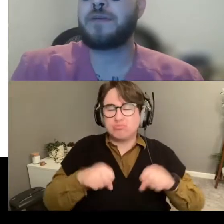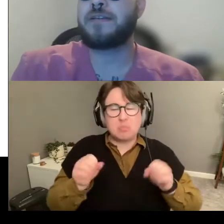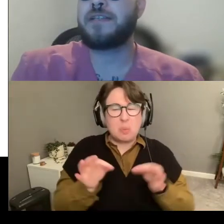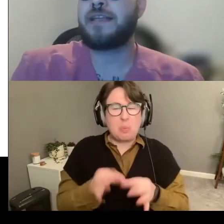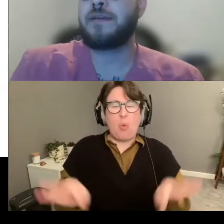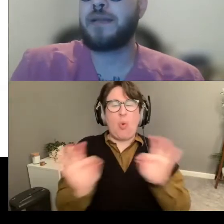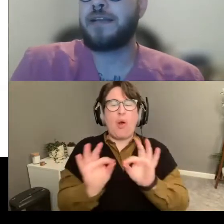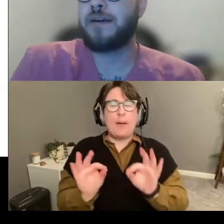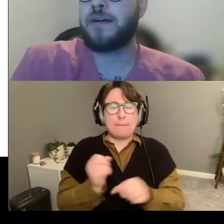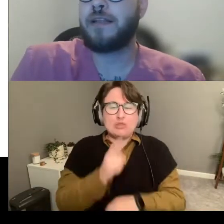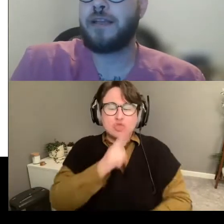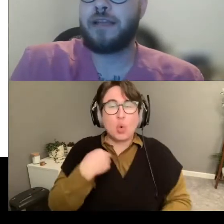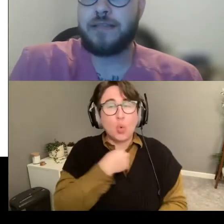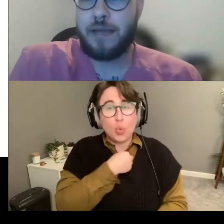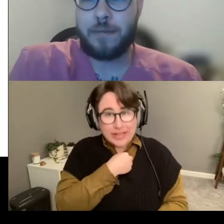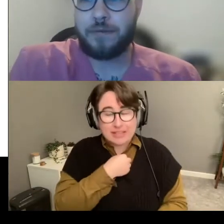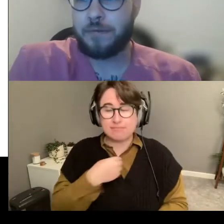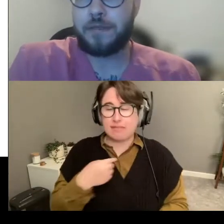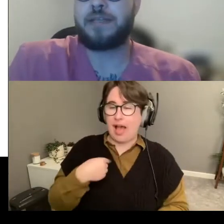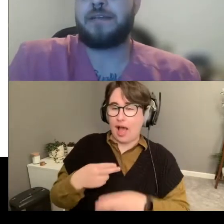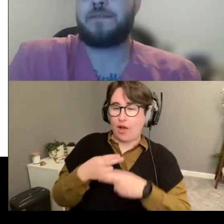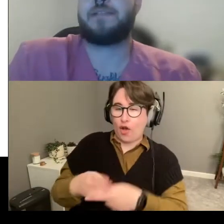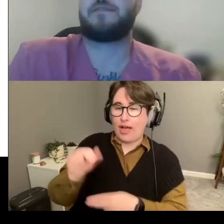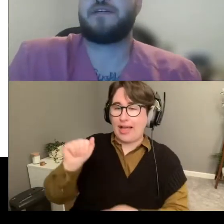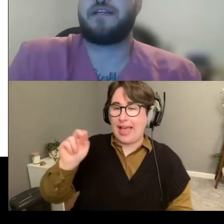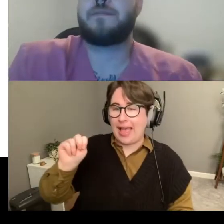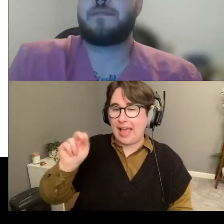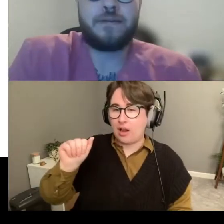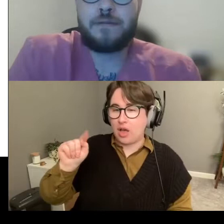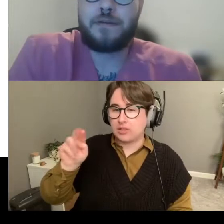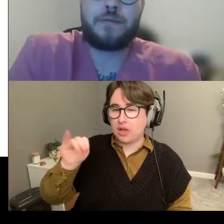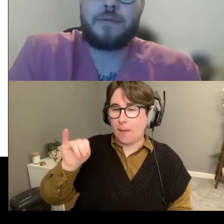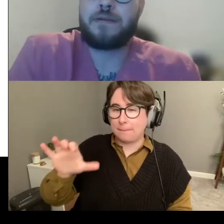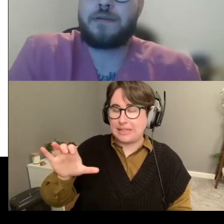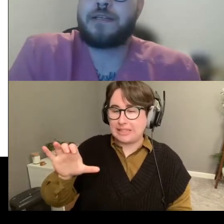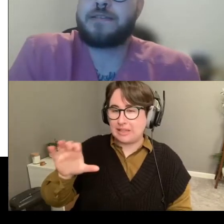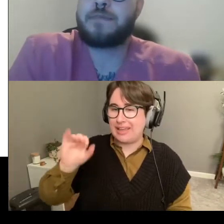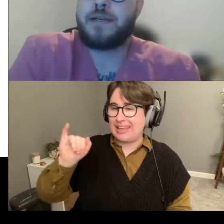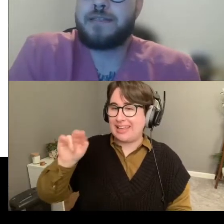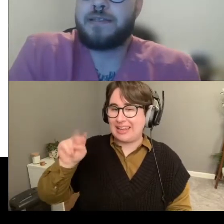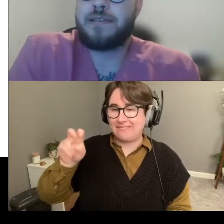we're taking what I call an anatomic or organ inventory. If I don't know what organs are present,